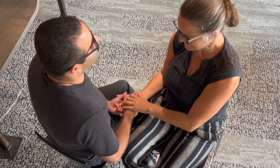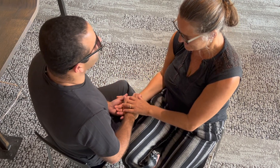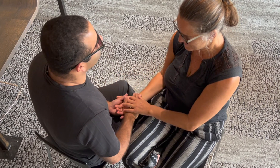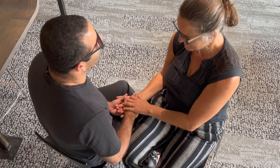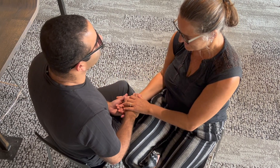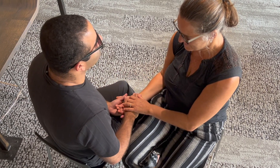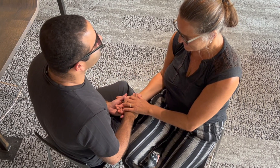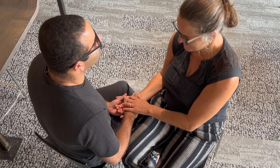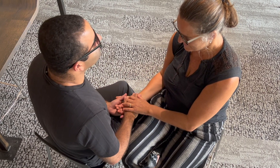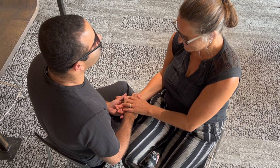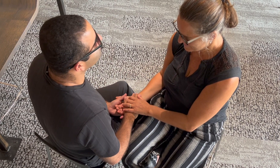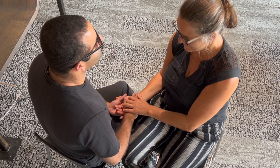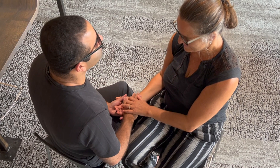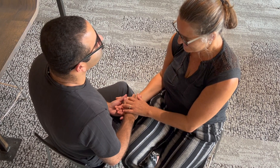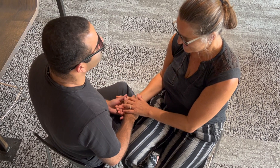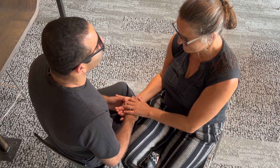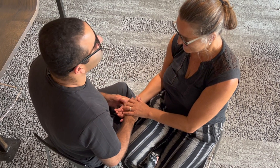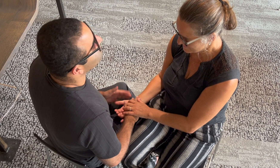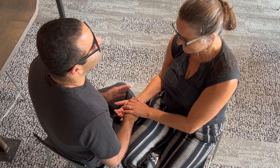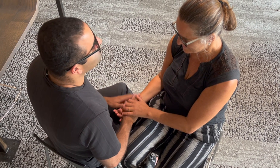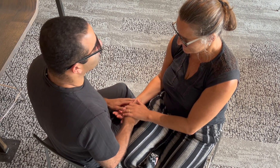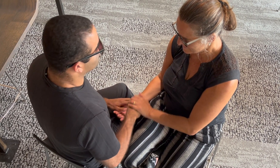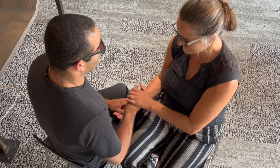It consists of only three ingredients.